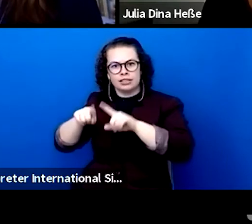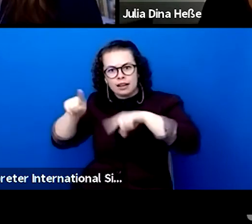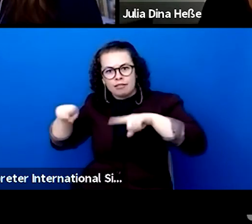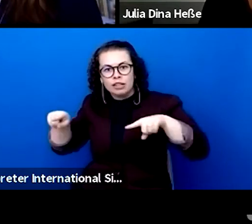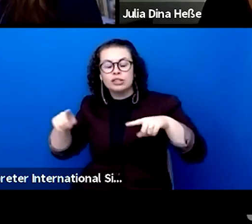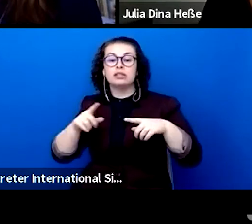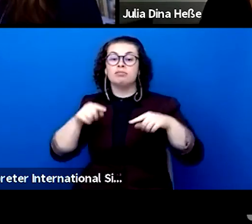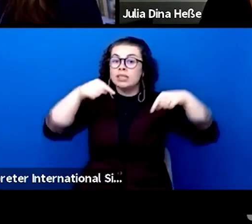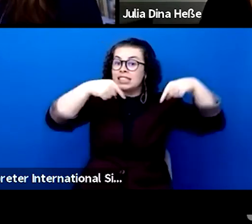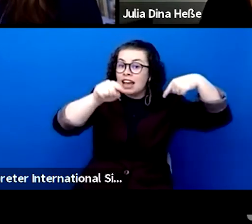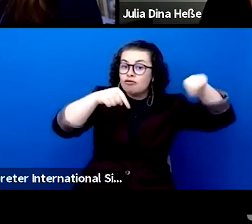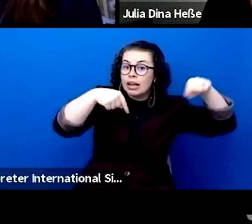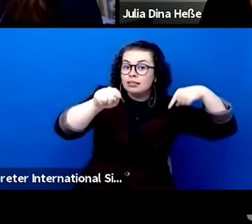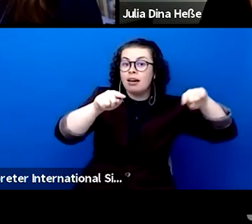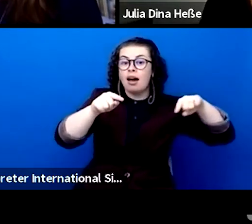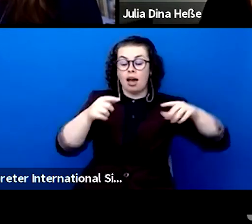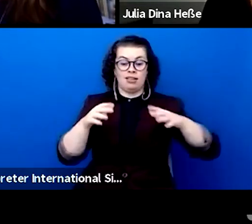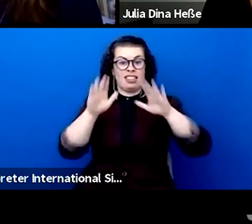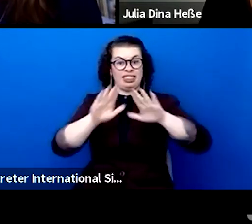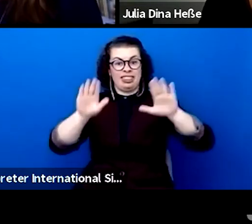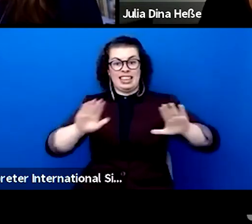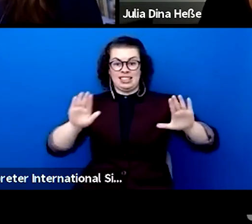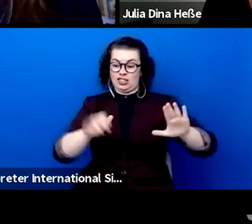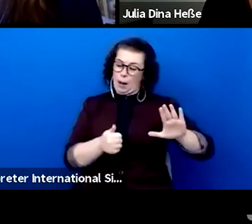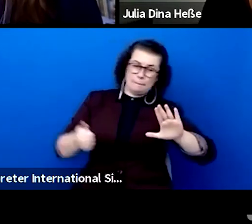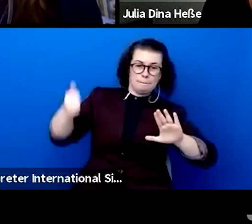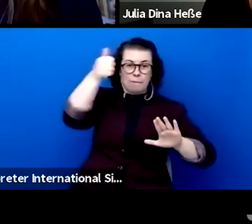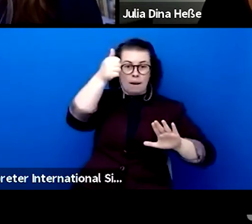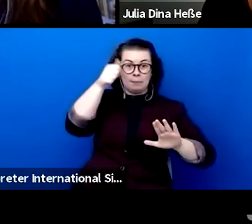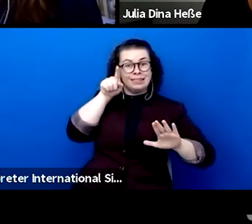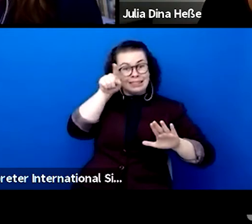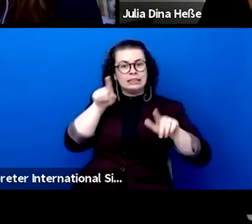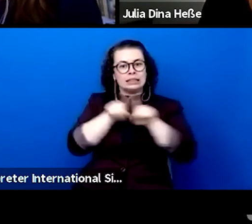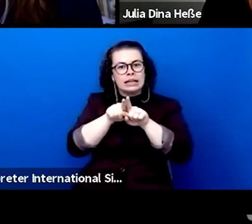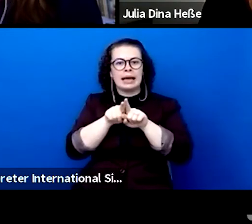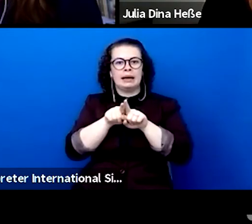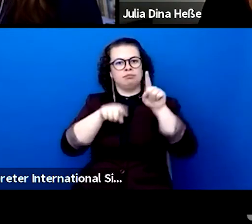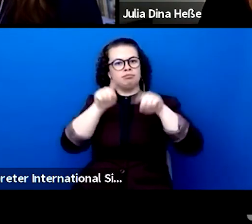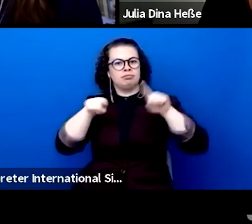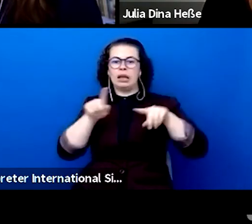CEOs at the theaters and this is a process that takes time and another problem is that people at